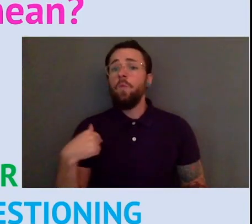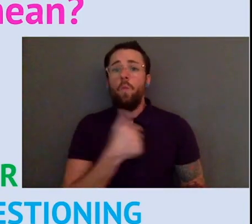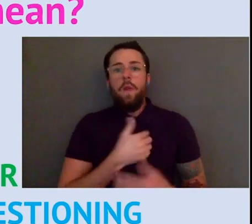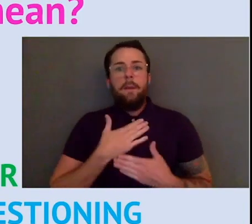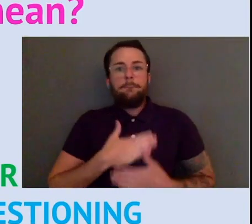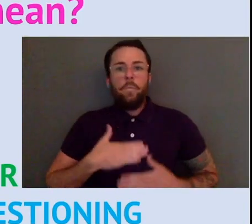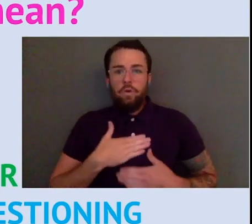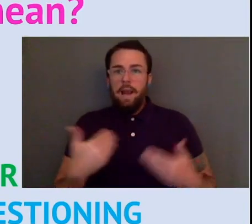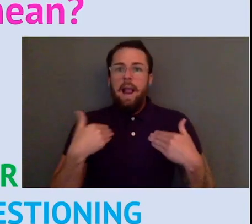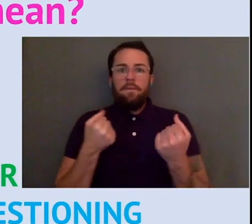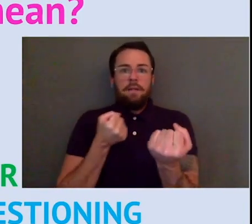Allies are not part of our community.